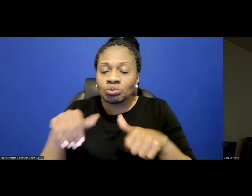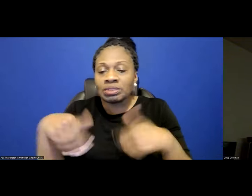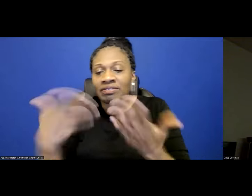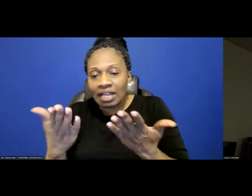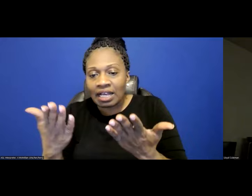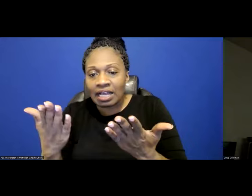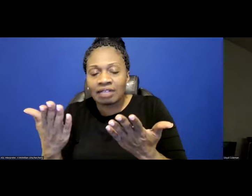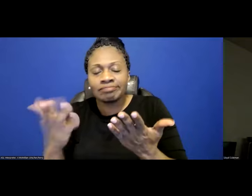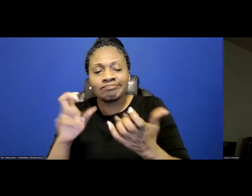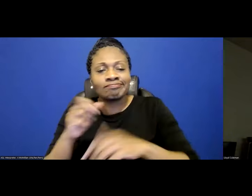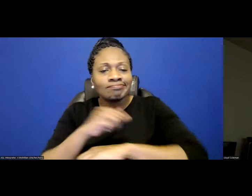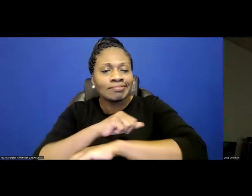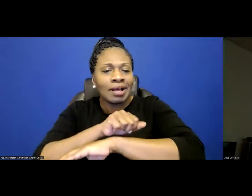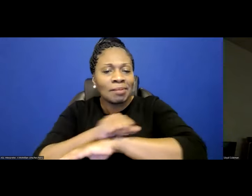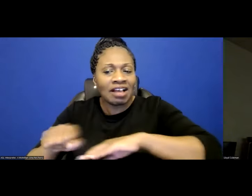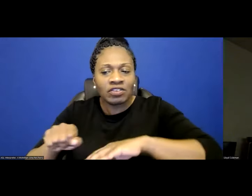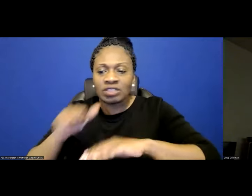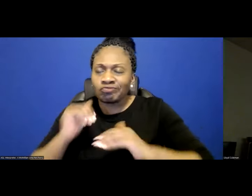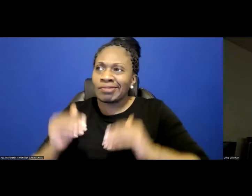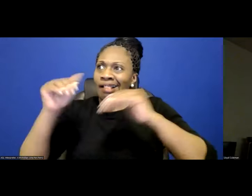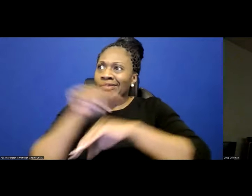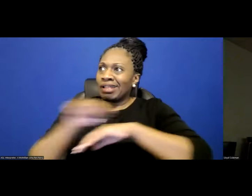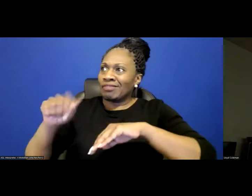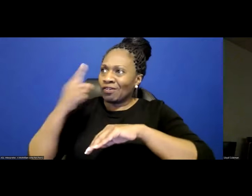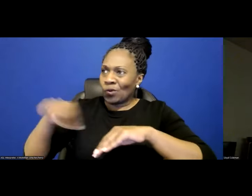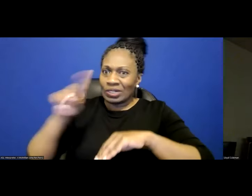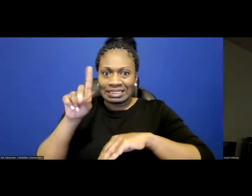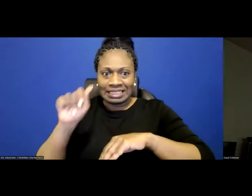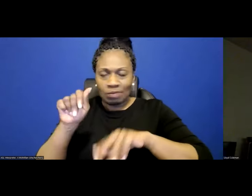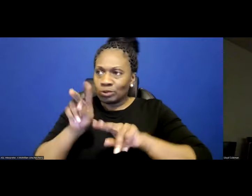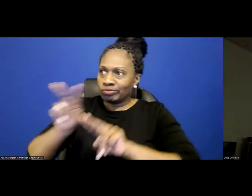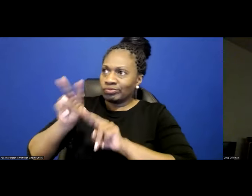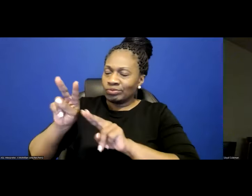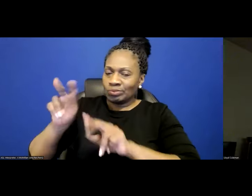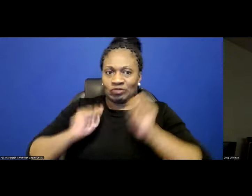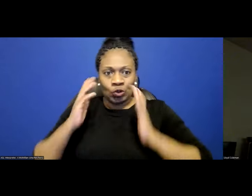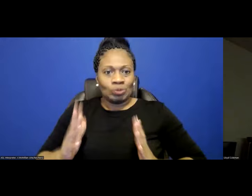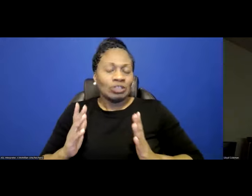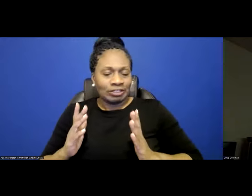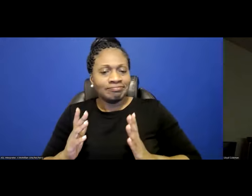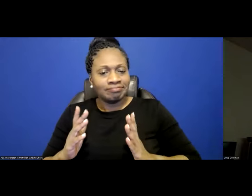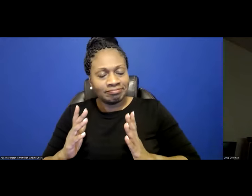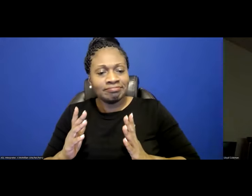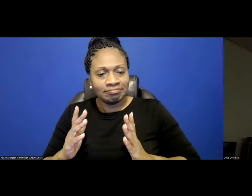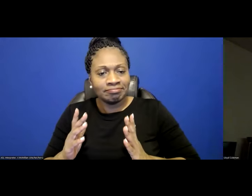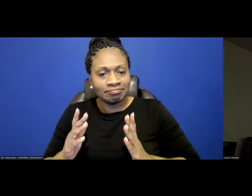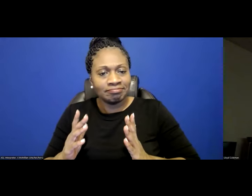a high-level platform for disabled performers to allow their craft to meet